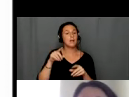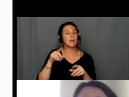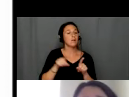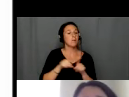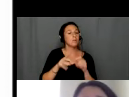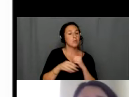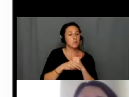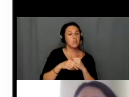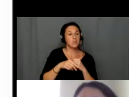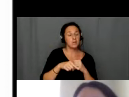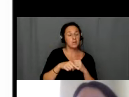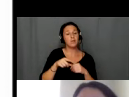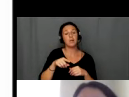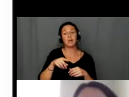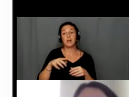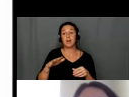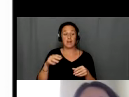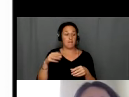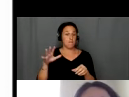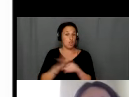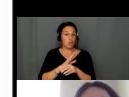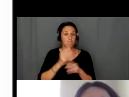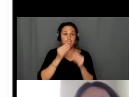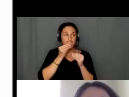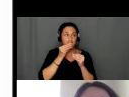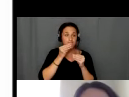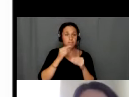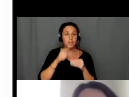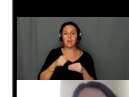that are poorly sealed have unmaintained HVAC units with air